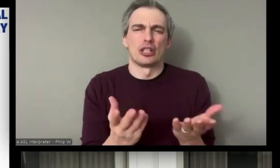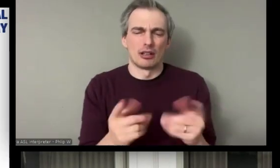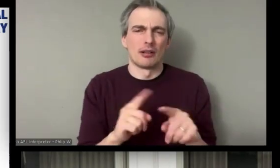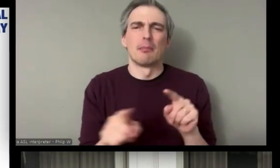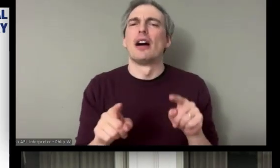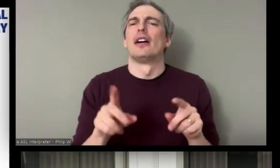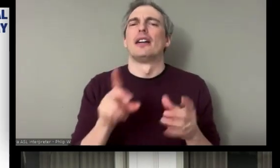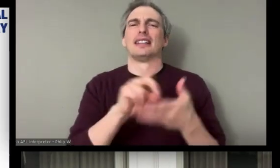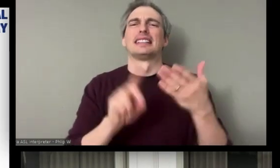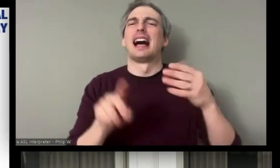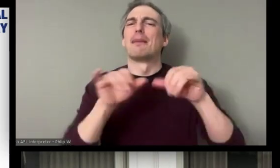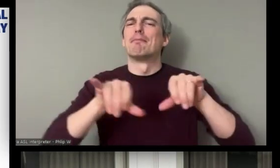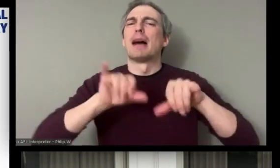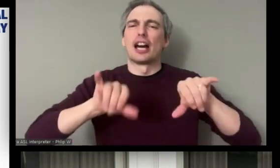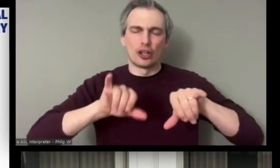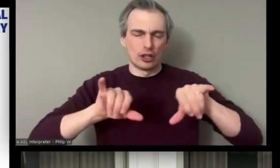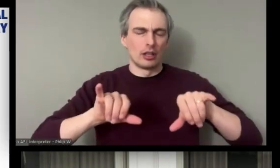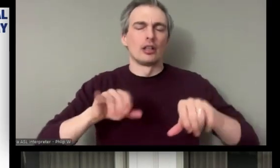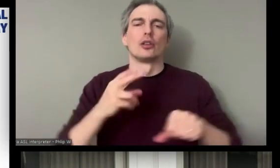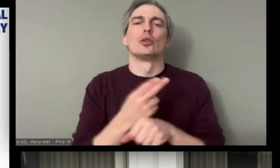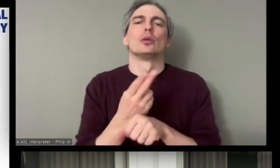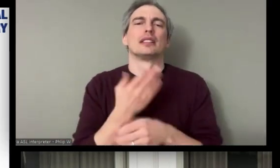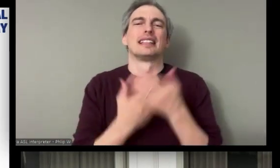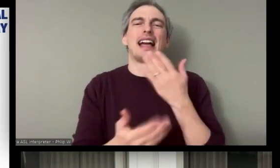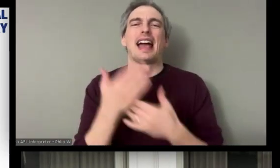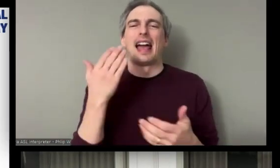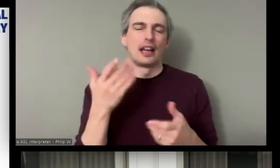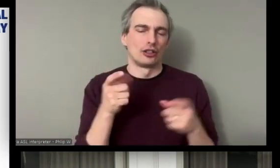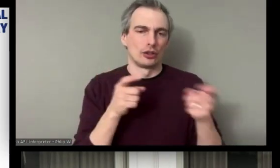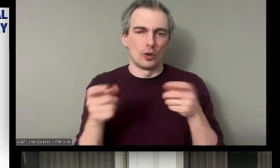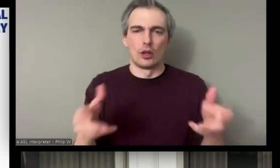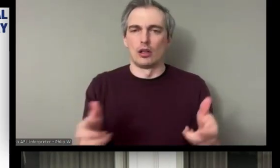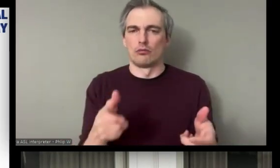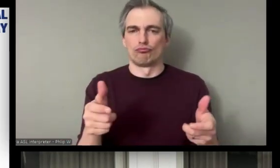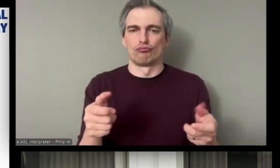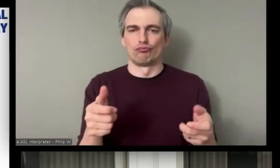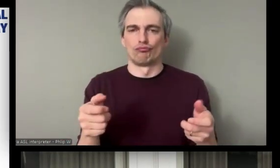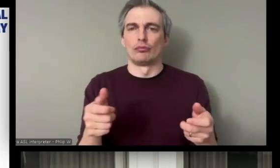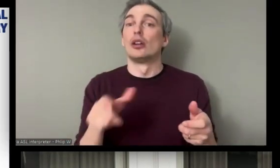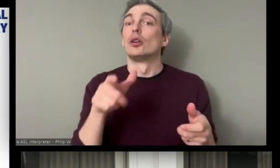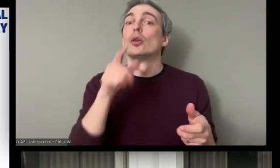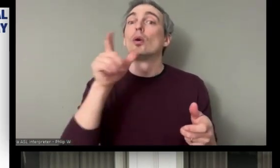So you don't have to be pointing and sort of having a concept of what's visually on the screen.